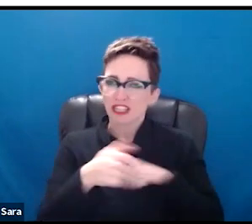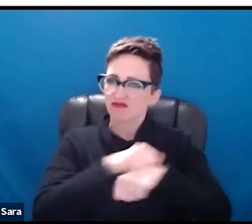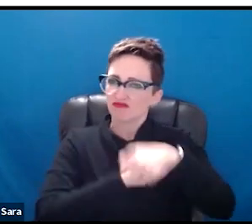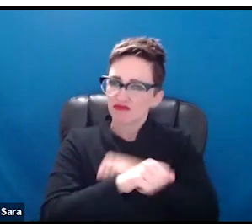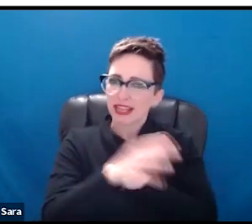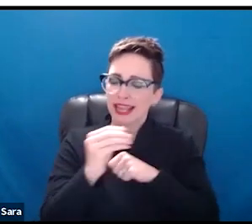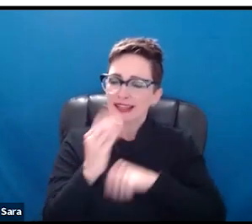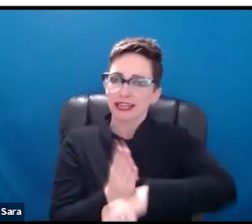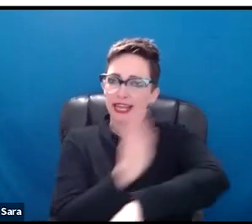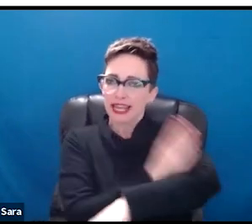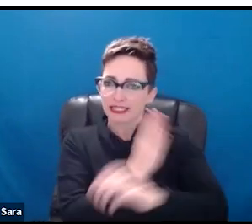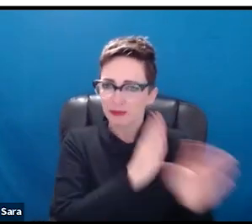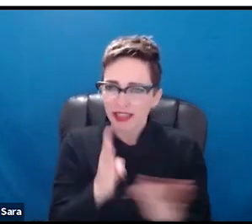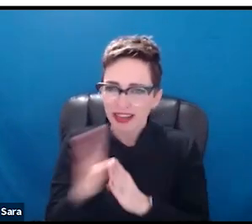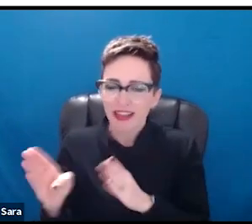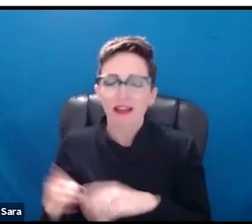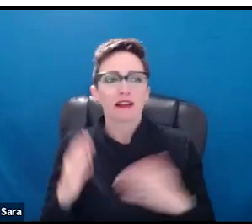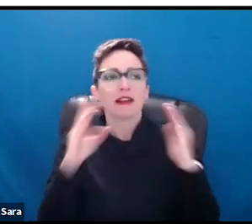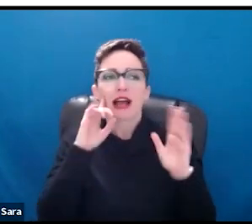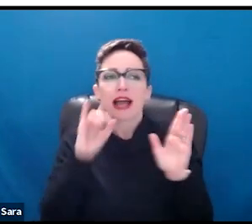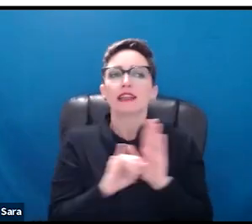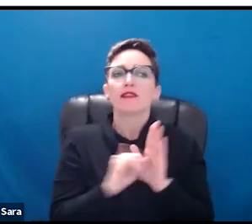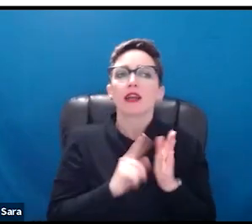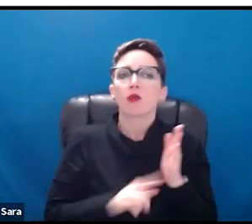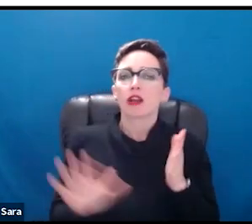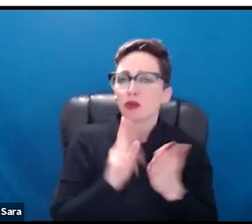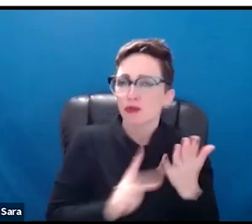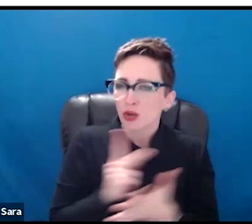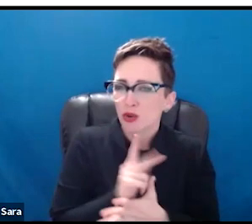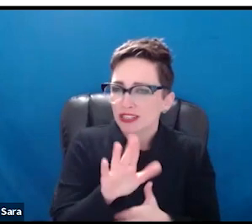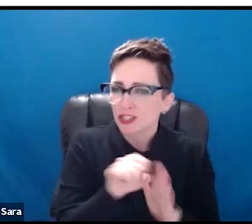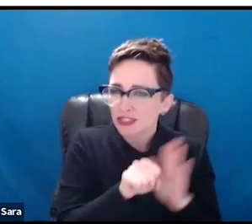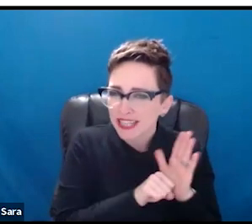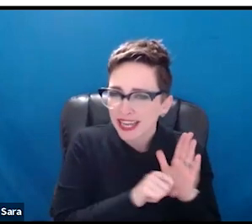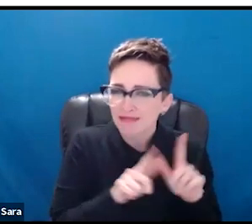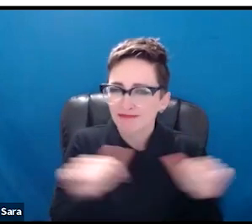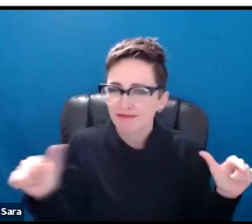or priorities that you have in your state. And to be successful,